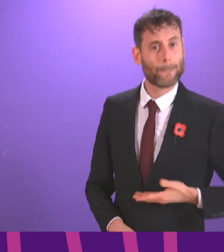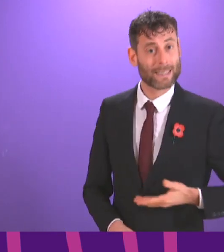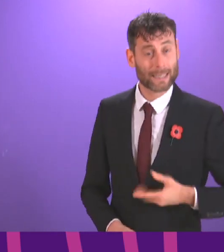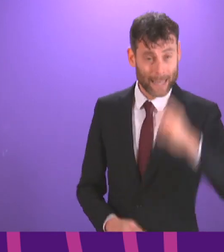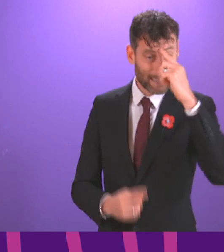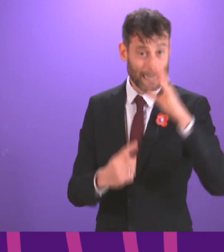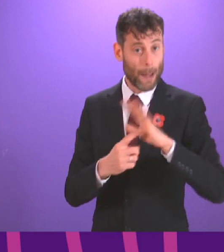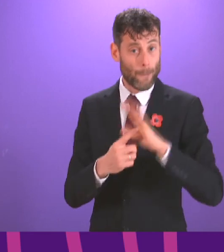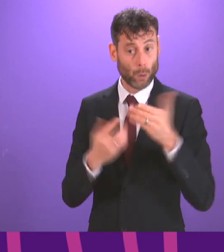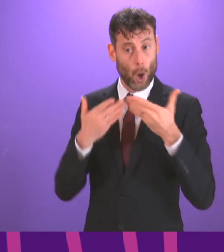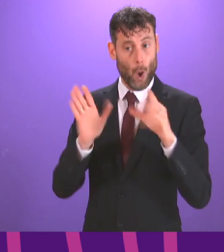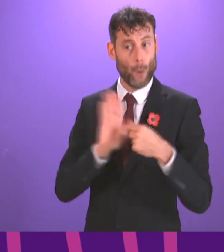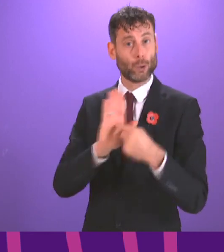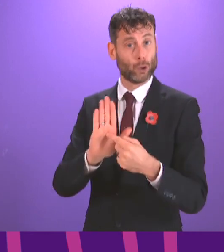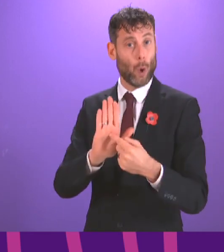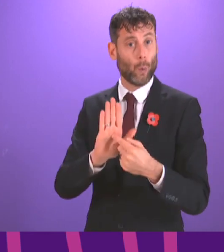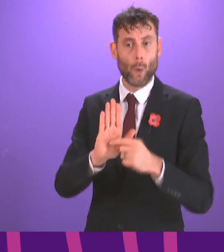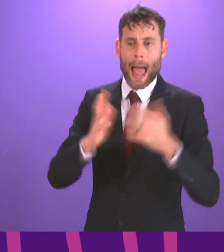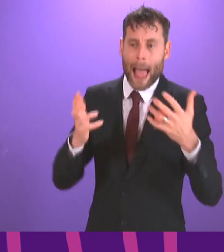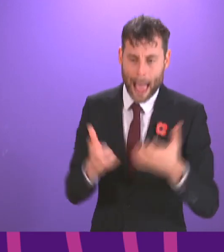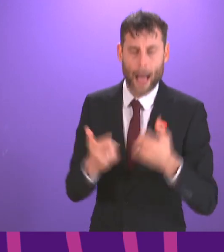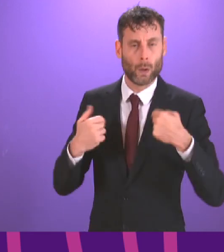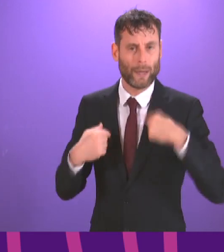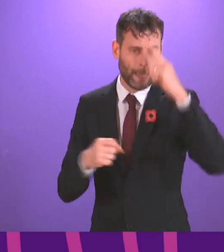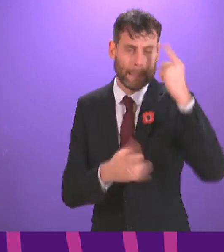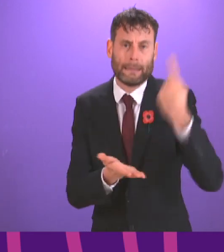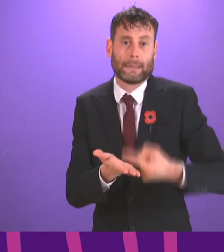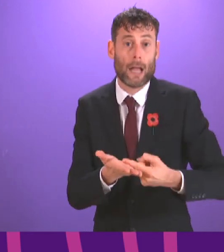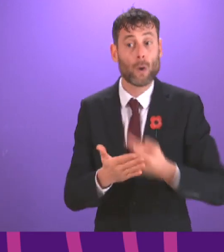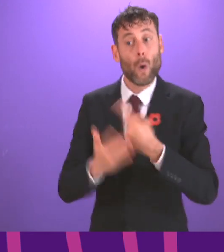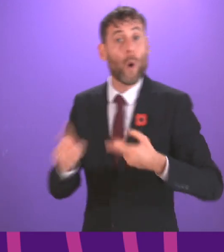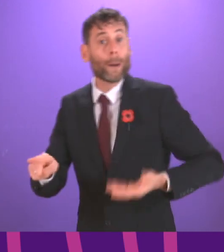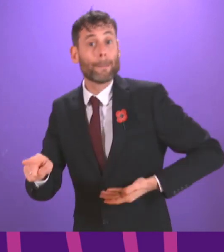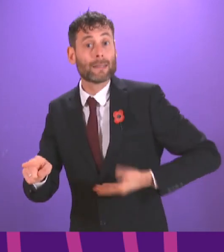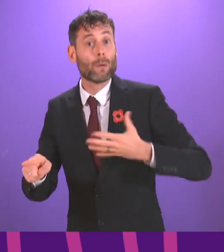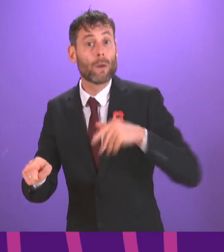to be true of wider society as well—trade unions should be involved, for example. We will consider how to take that proposal forward.